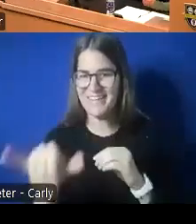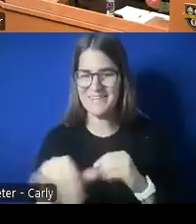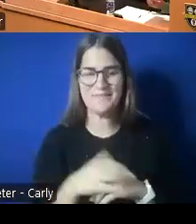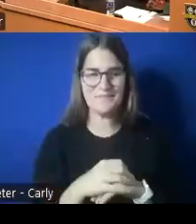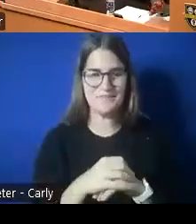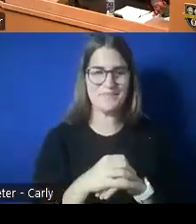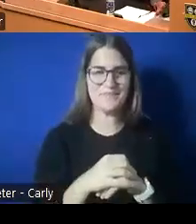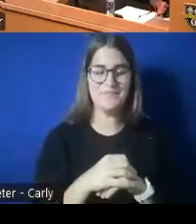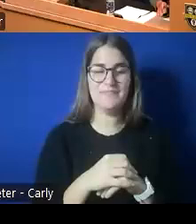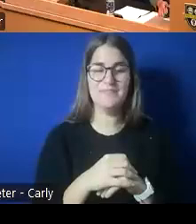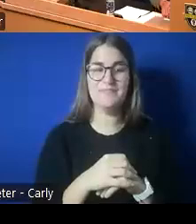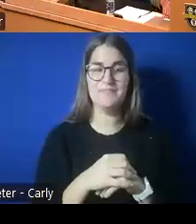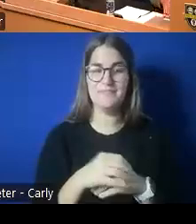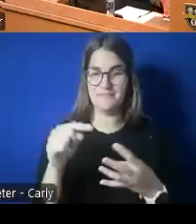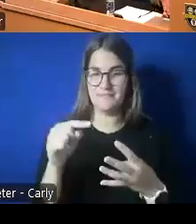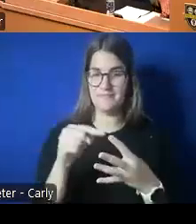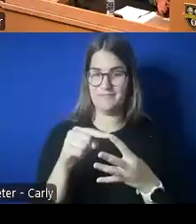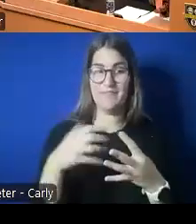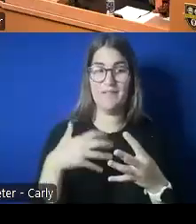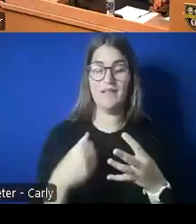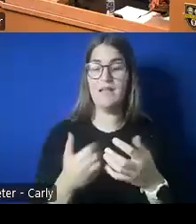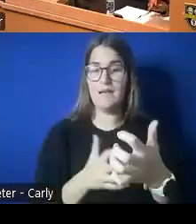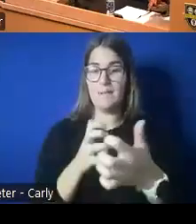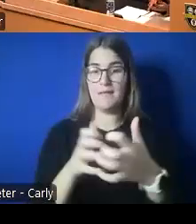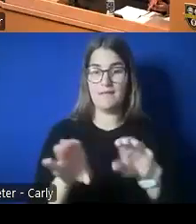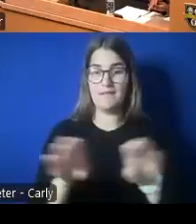um so as part of us trying to meet patients where they're at everyone attends A needs assessment